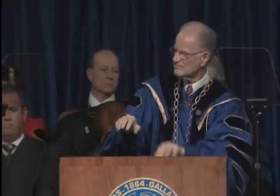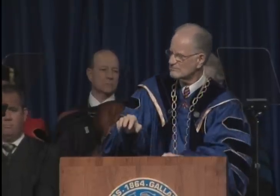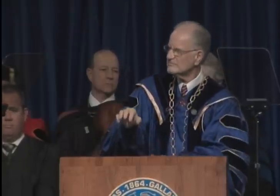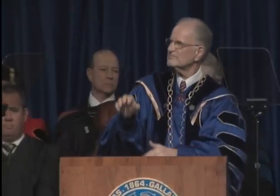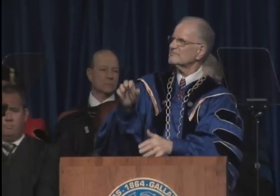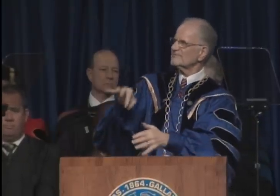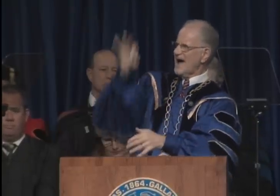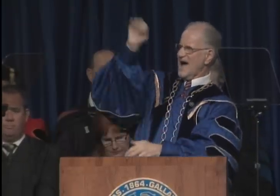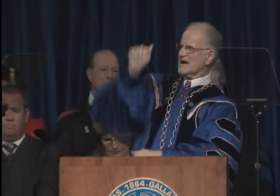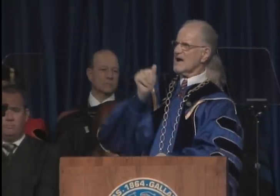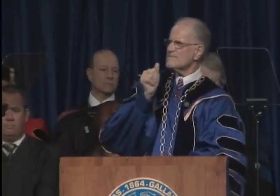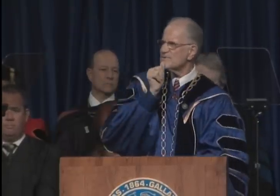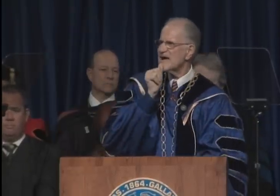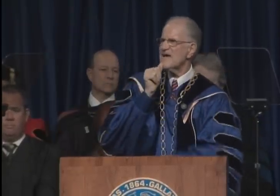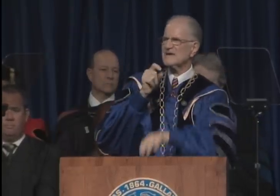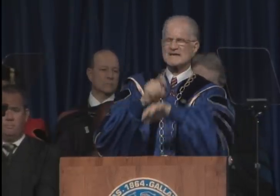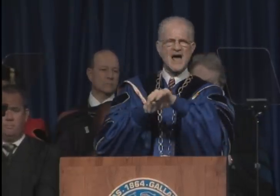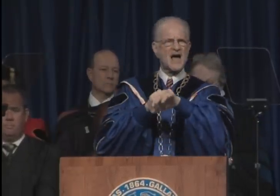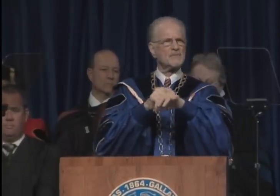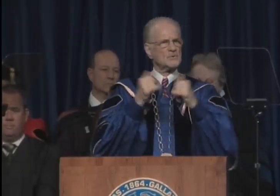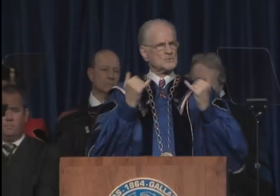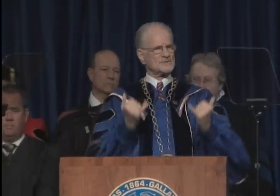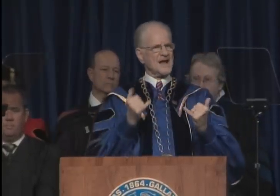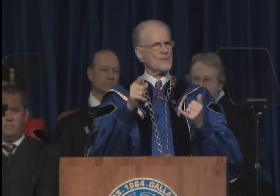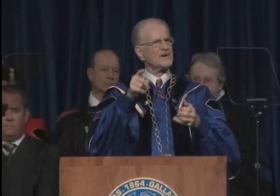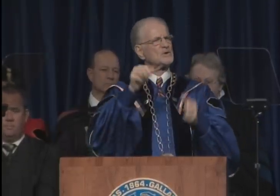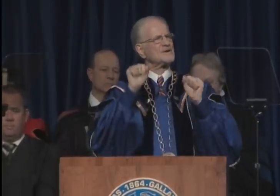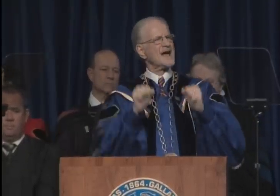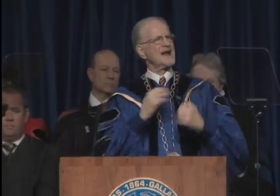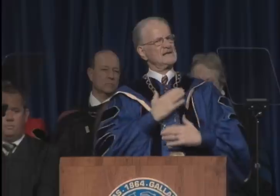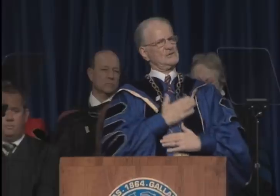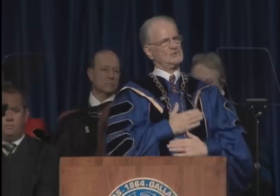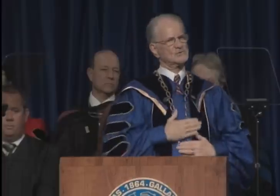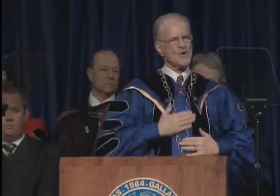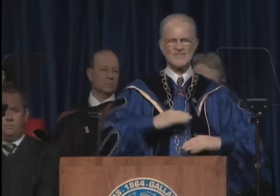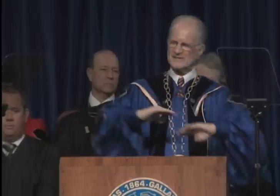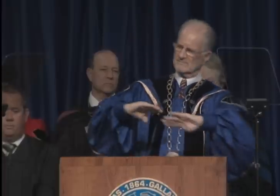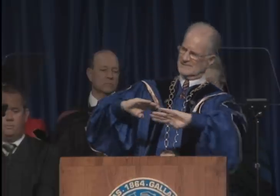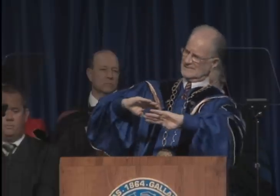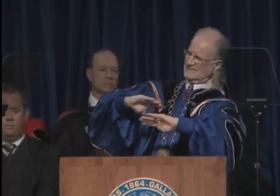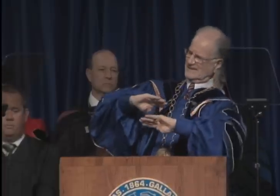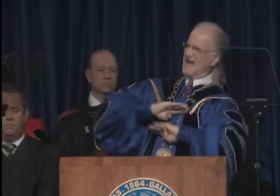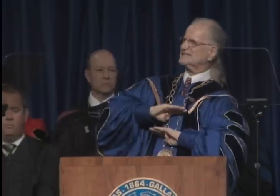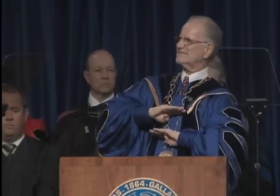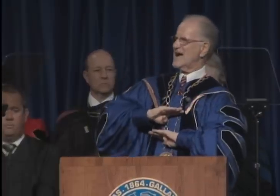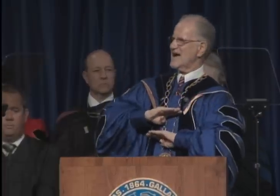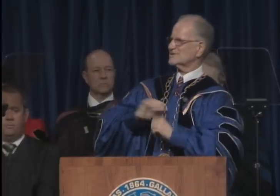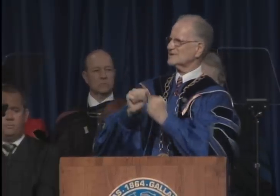But please also find a private time today when you can enjoy the satisfaction